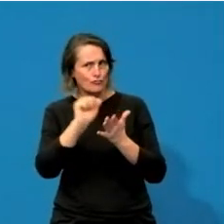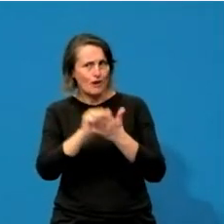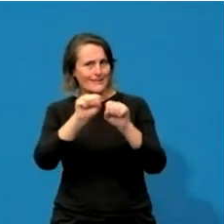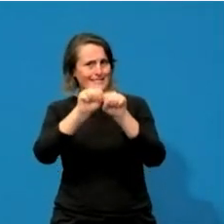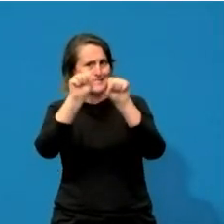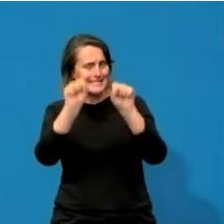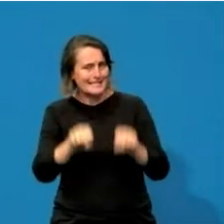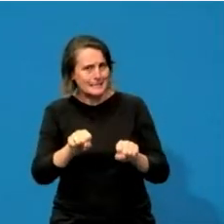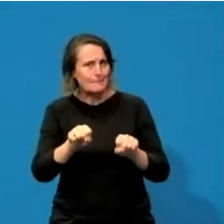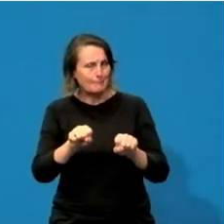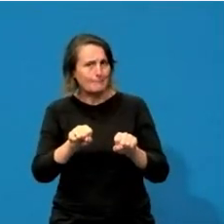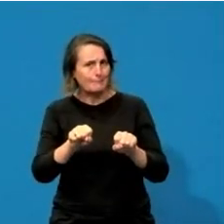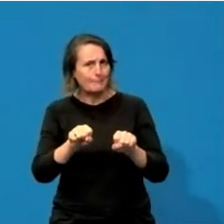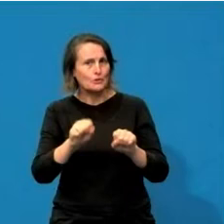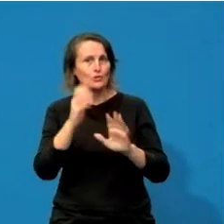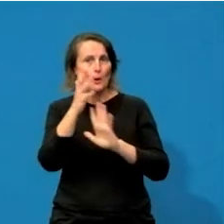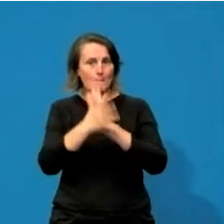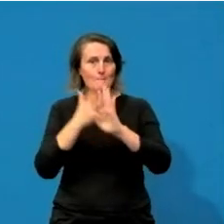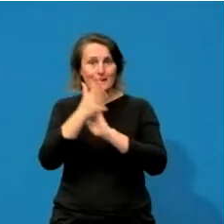what they are telling people is understood by those people?